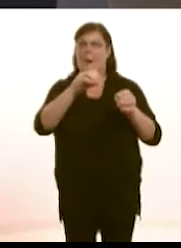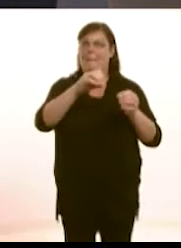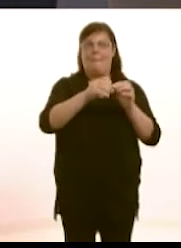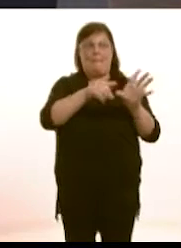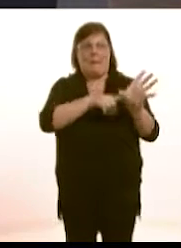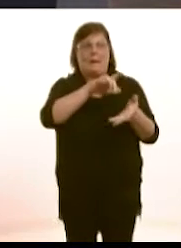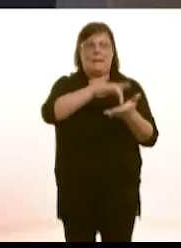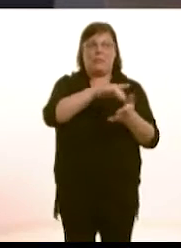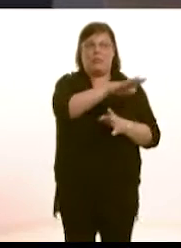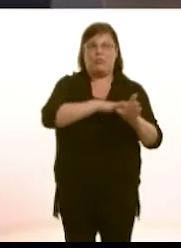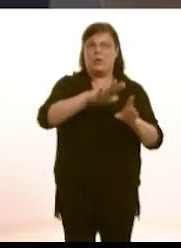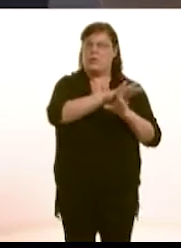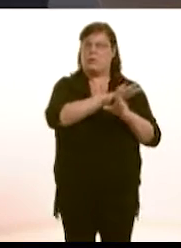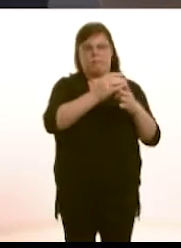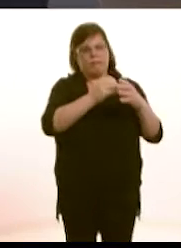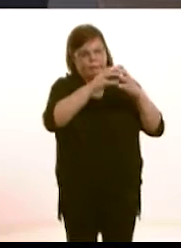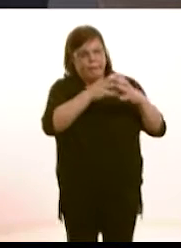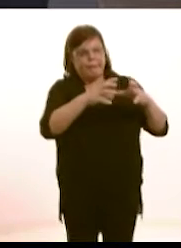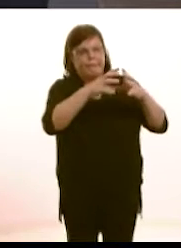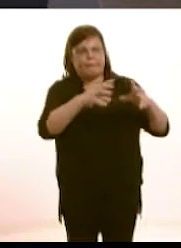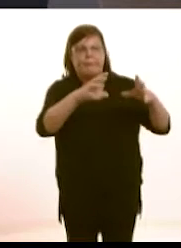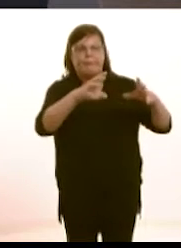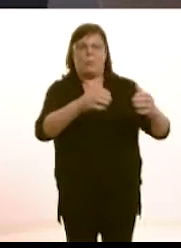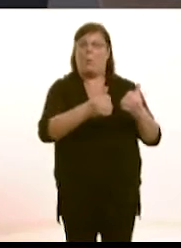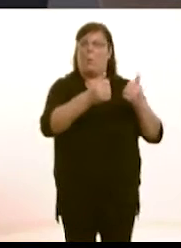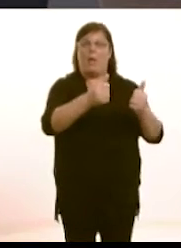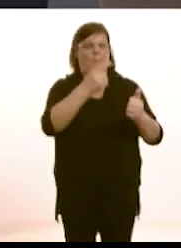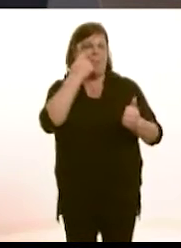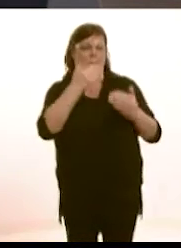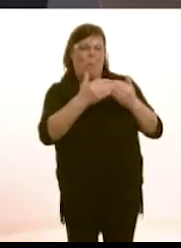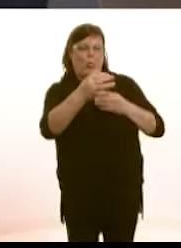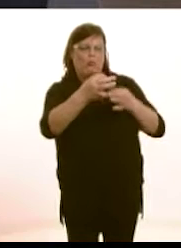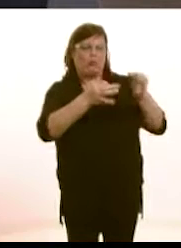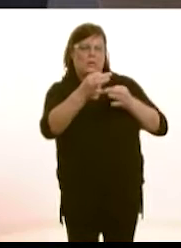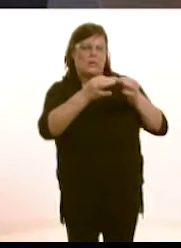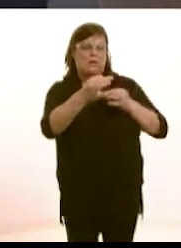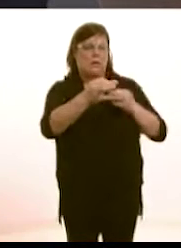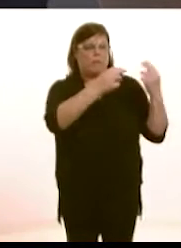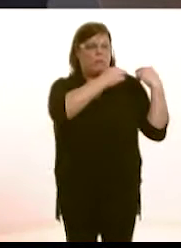for economic development. I, however, see a more strategic role for it in things like a structure plan.